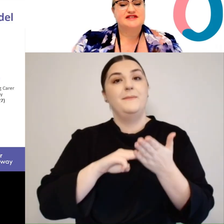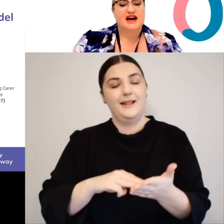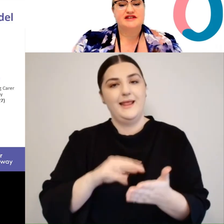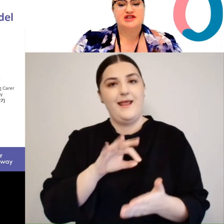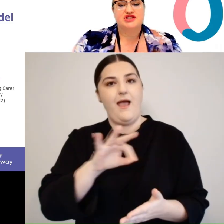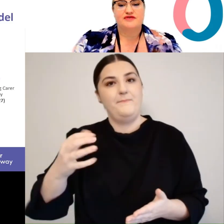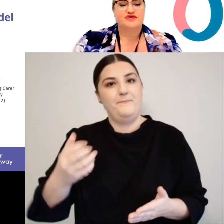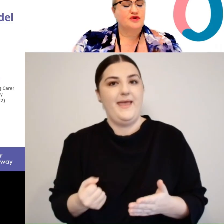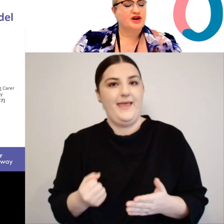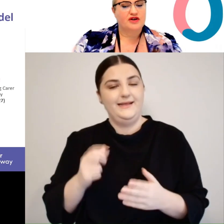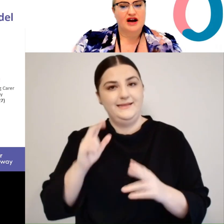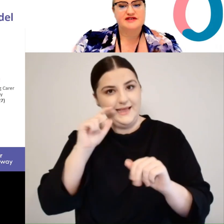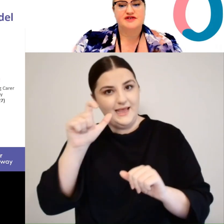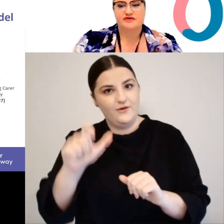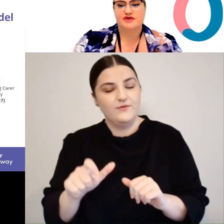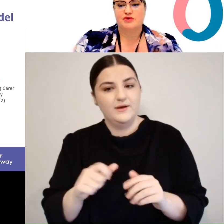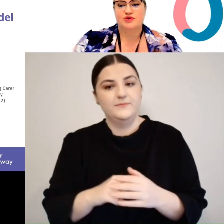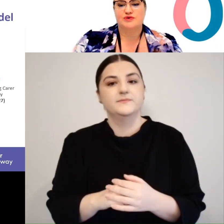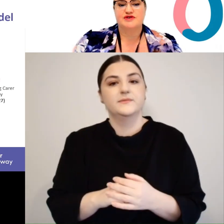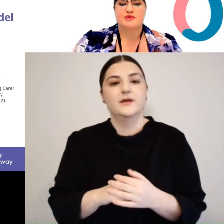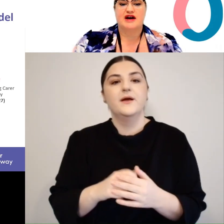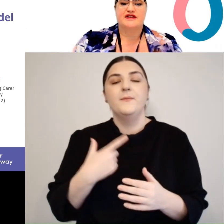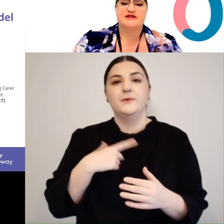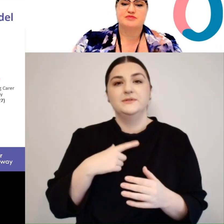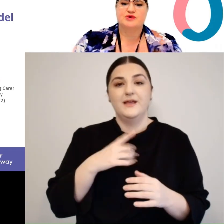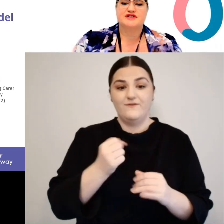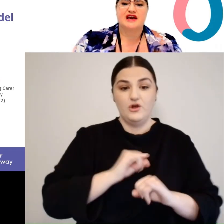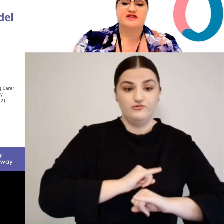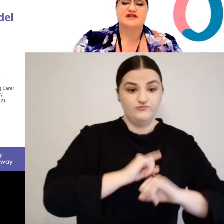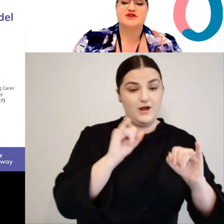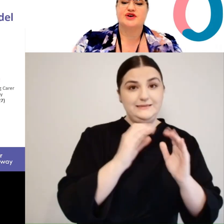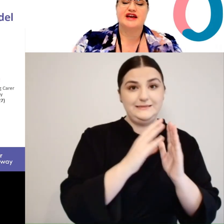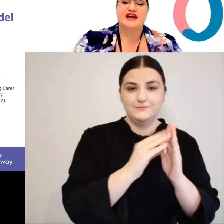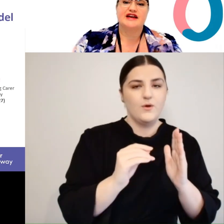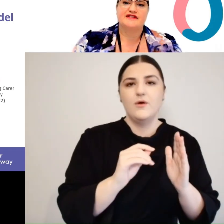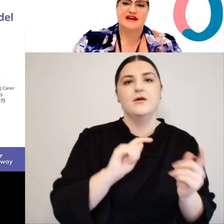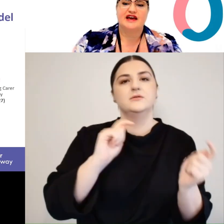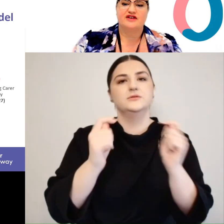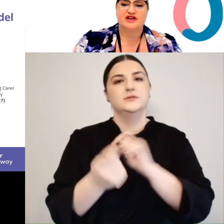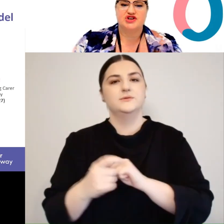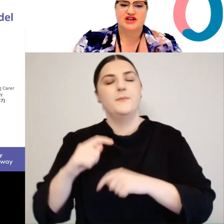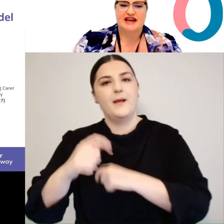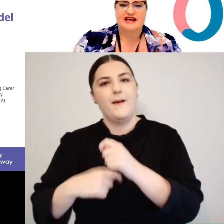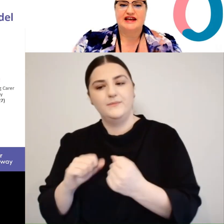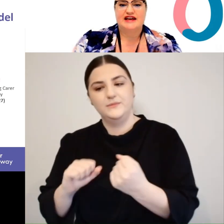It was designed to shift from a crisis-driven model to one that supports carers earlier in their caring journey.